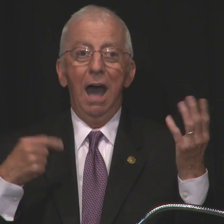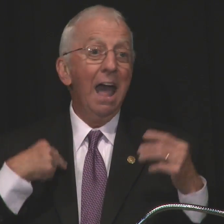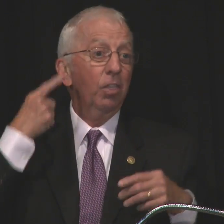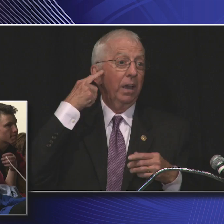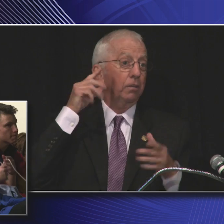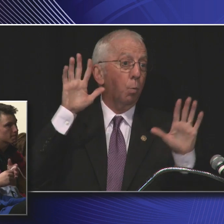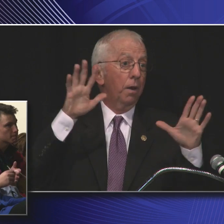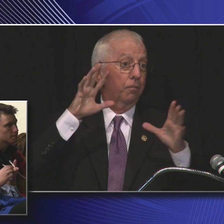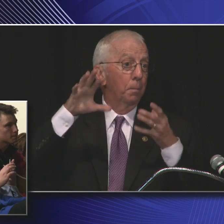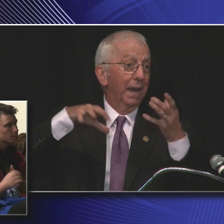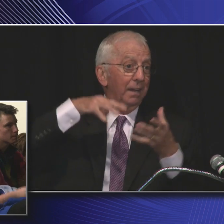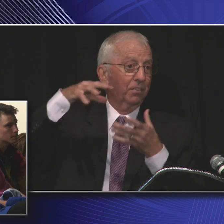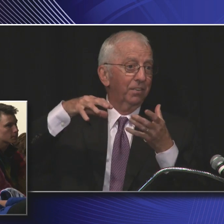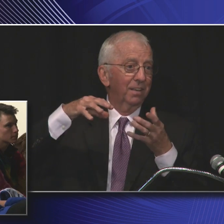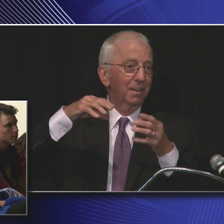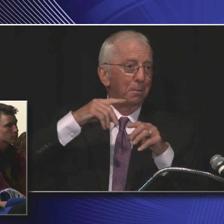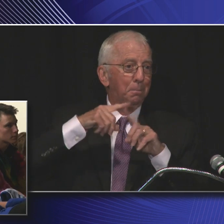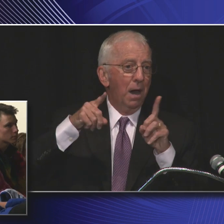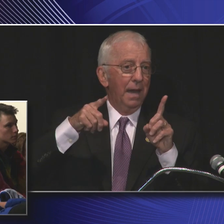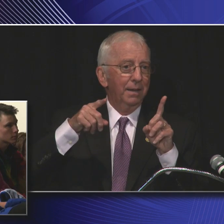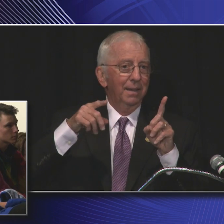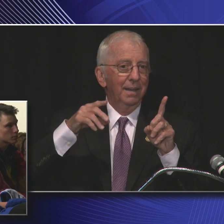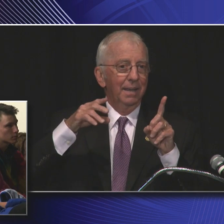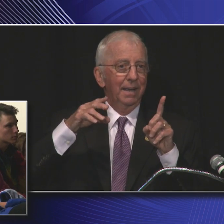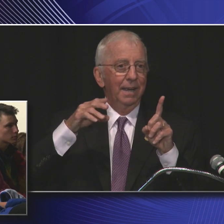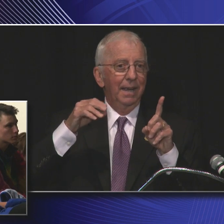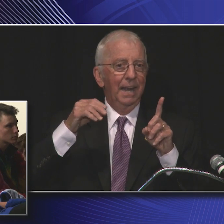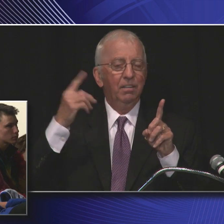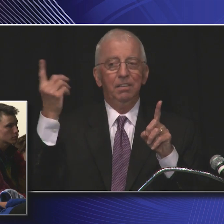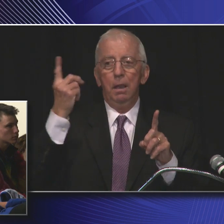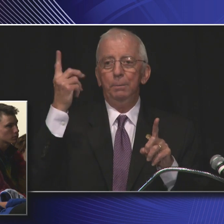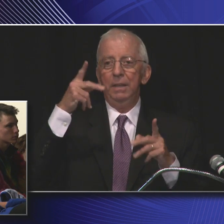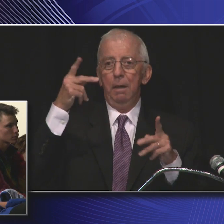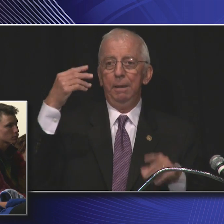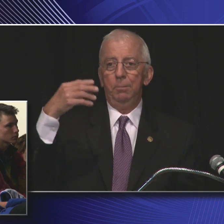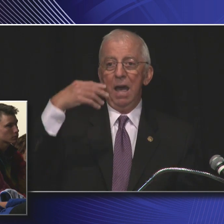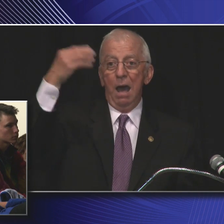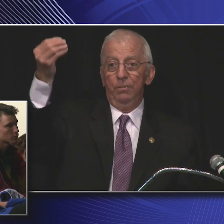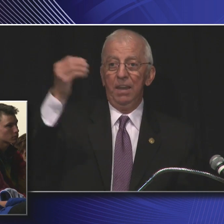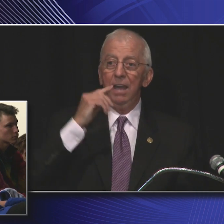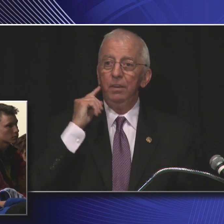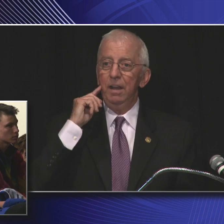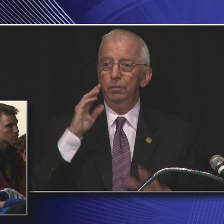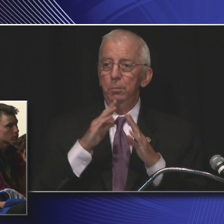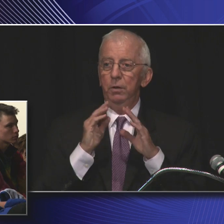I think it's wonderful mix. But it's something that people outside the deaf community